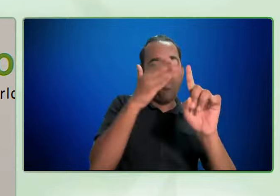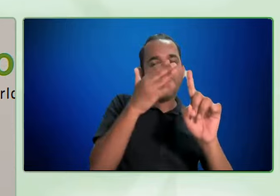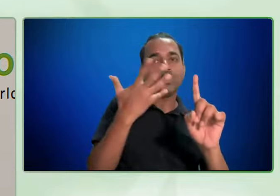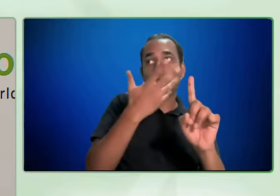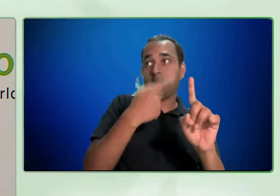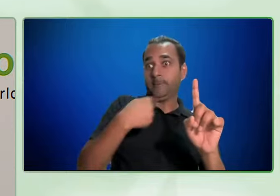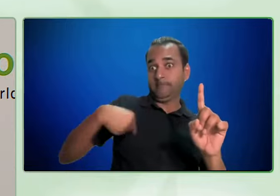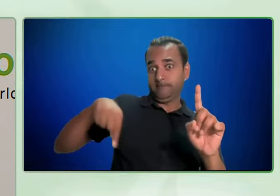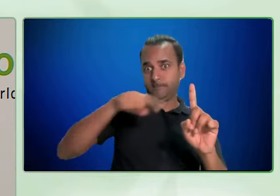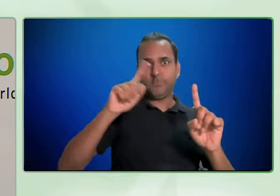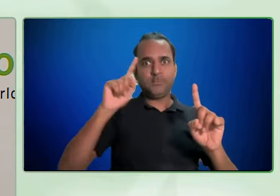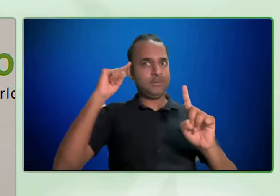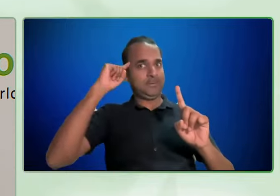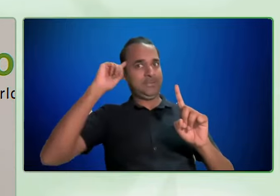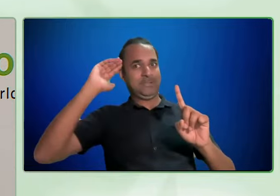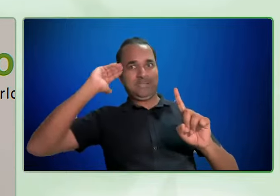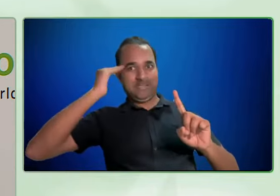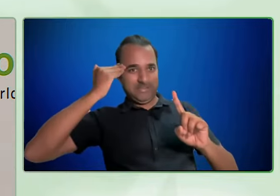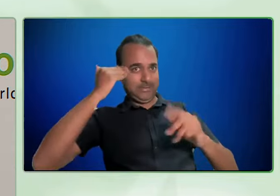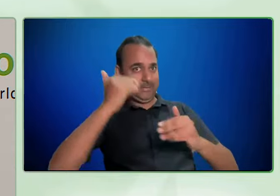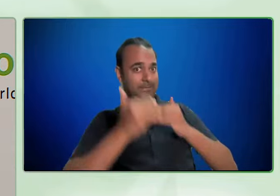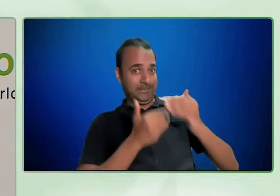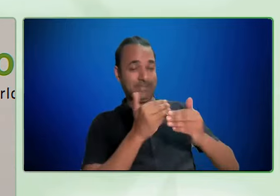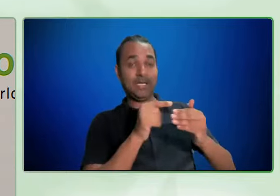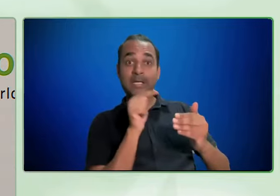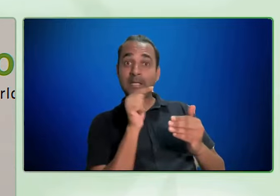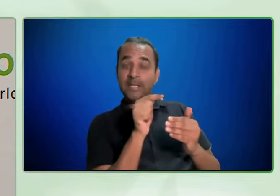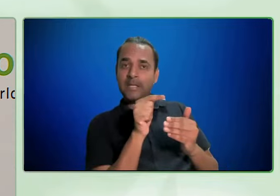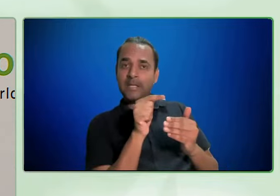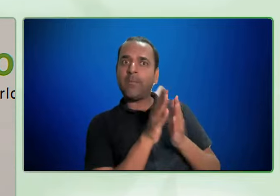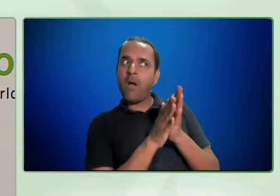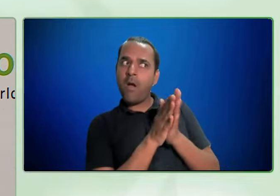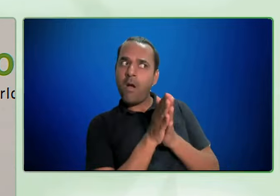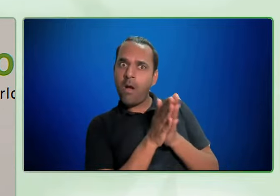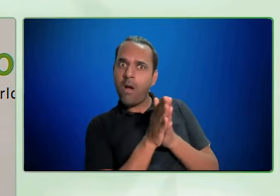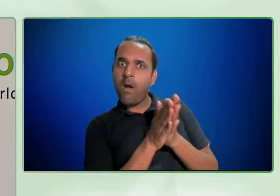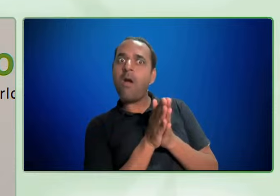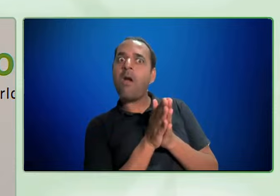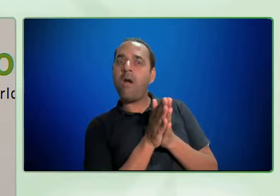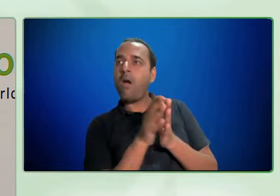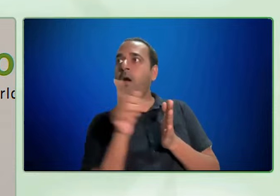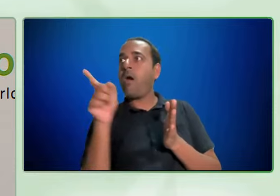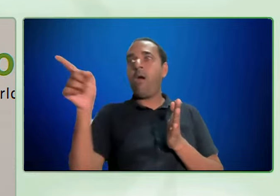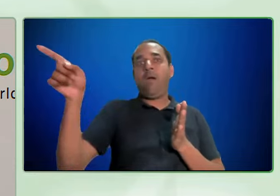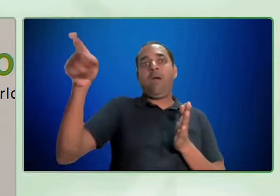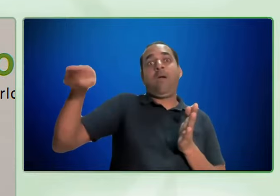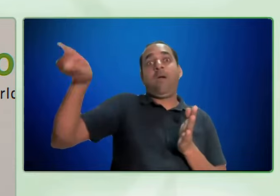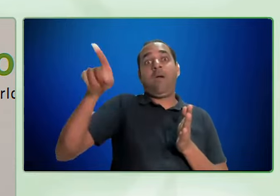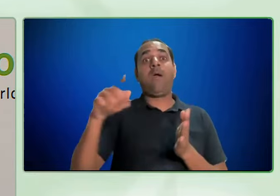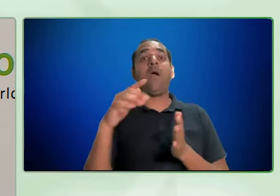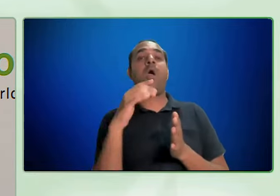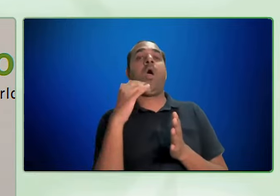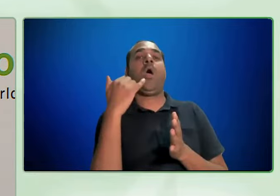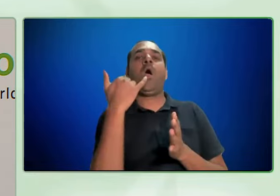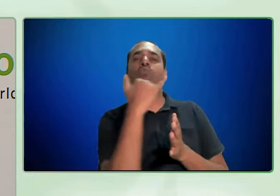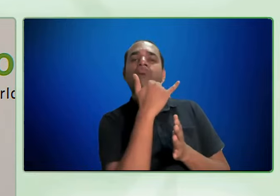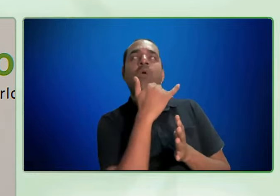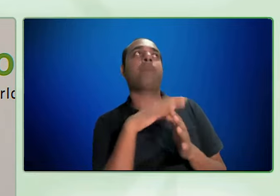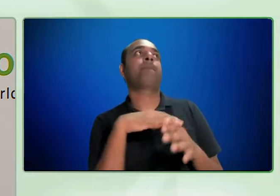like banking is I direct approach to accessibility and that is a natural gradient of that and